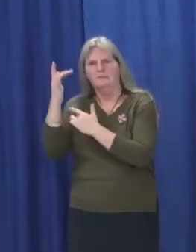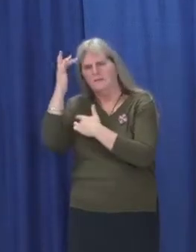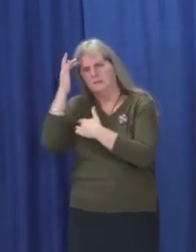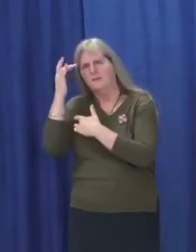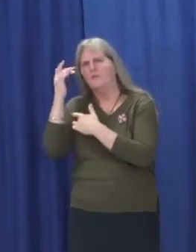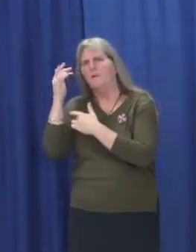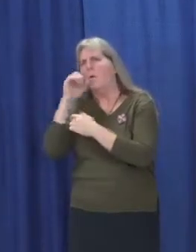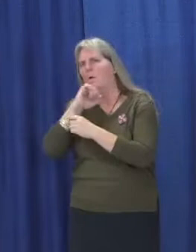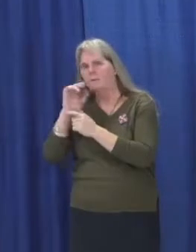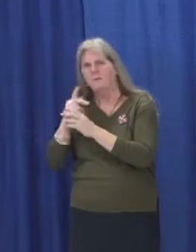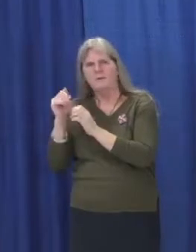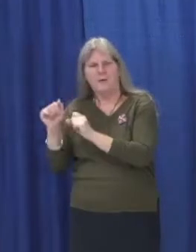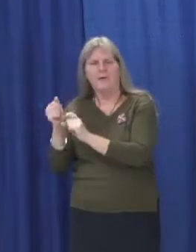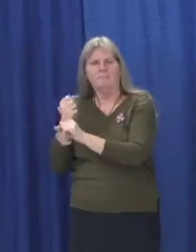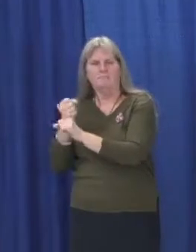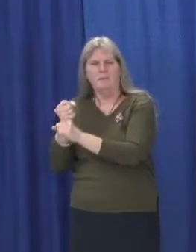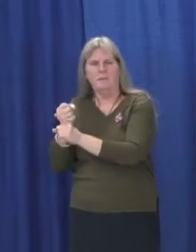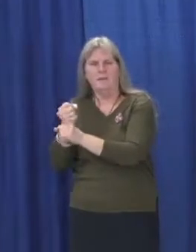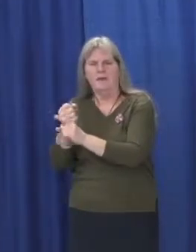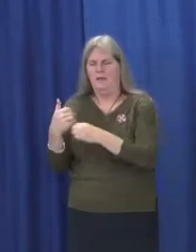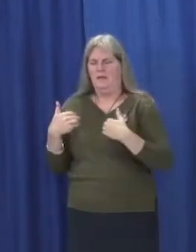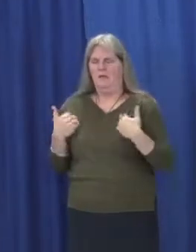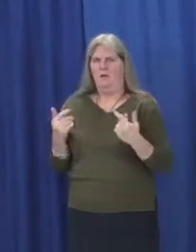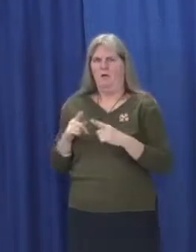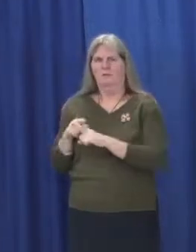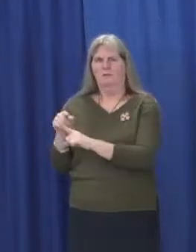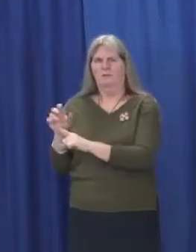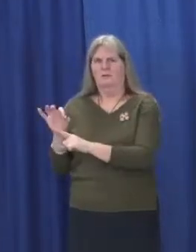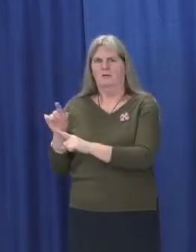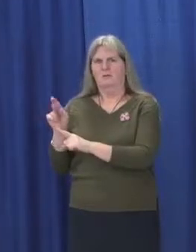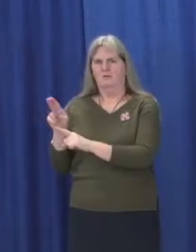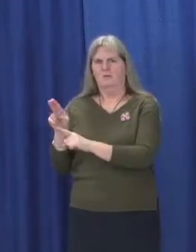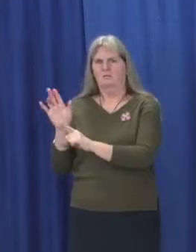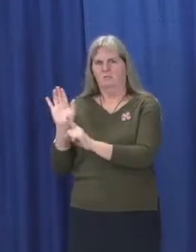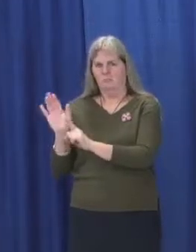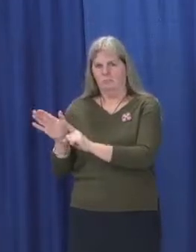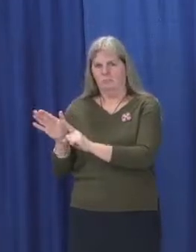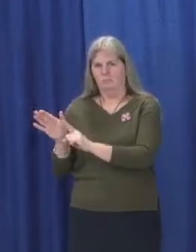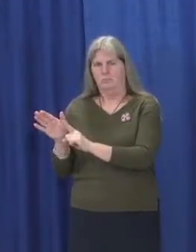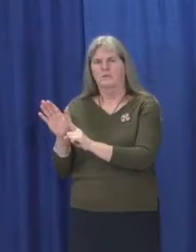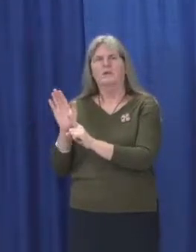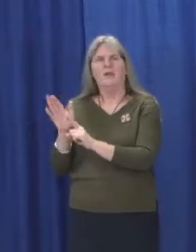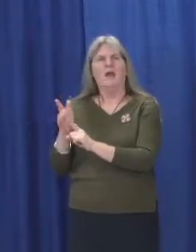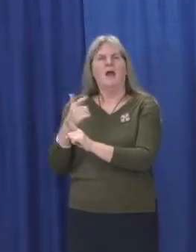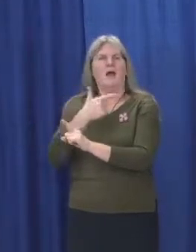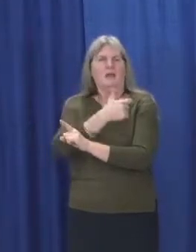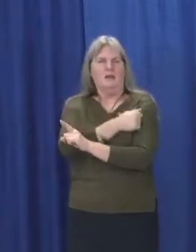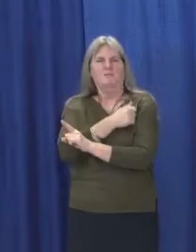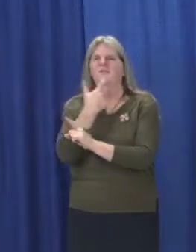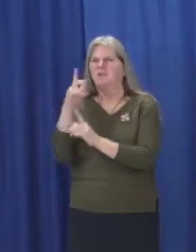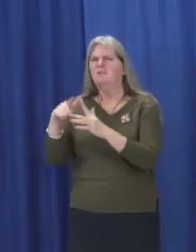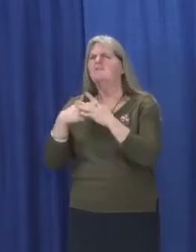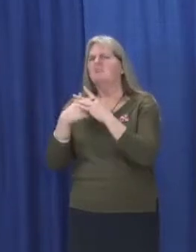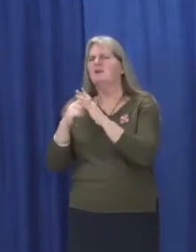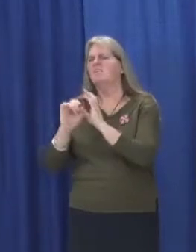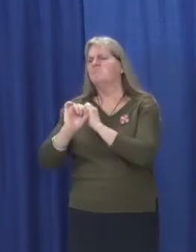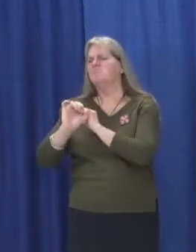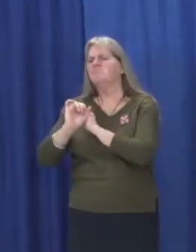outcomes among the elderly as well as the very young. Influenza vaccine campaign has